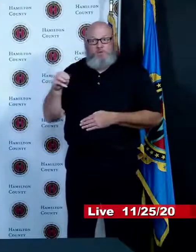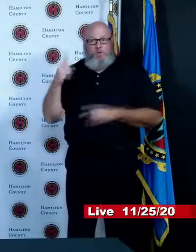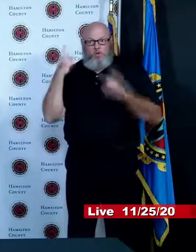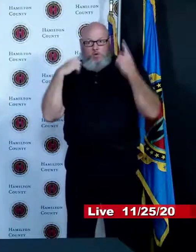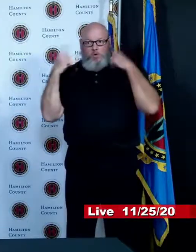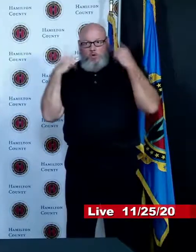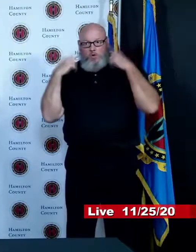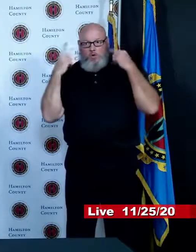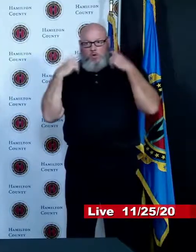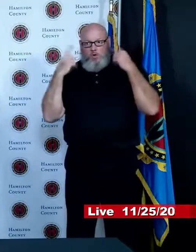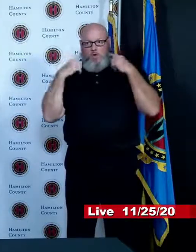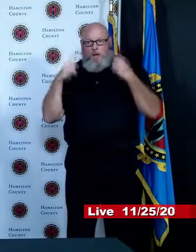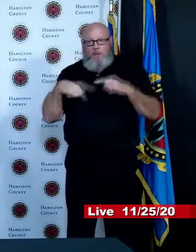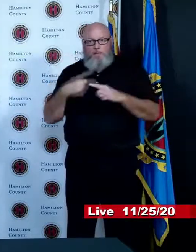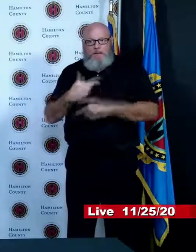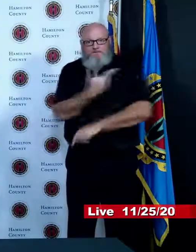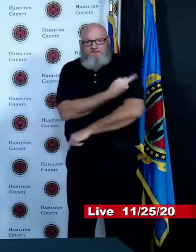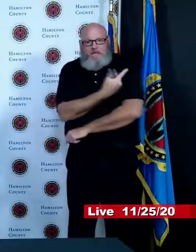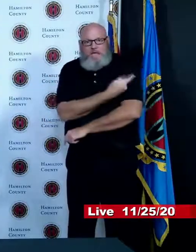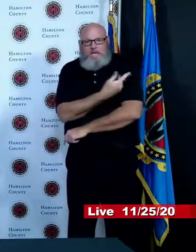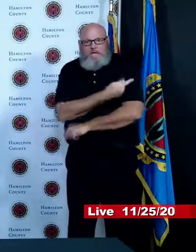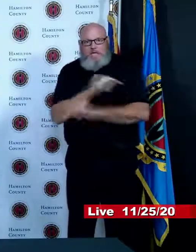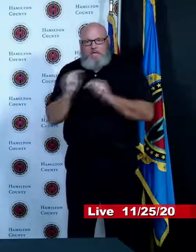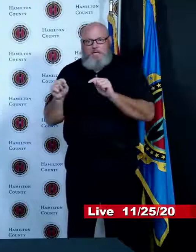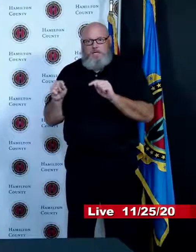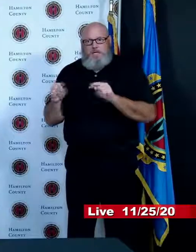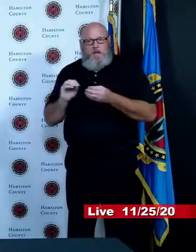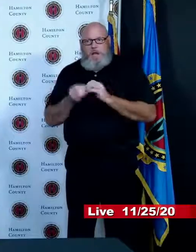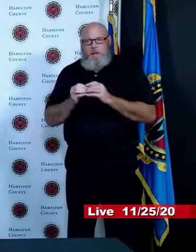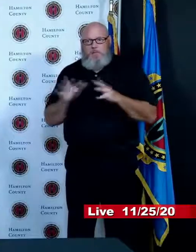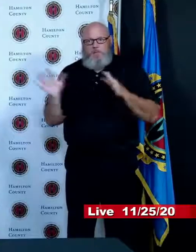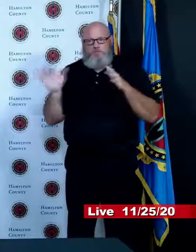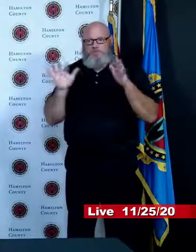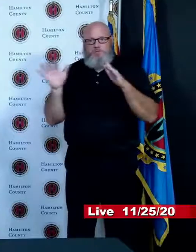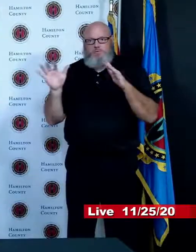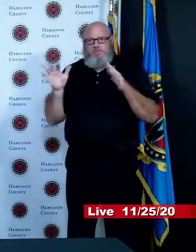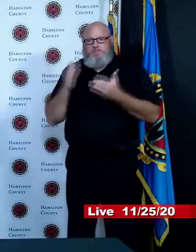it's out there we know and there's some surveys that indicate people are concerned about it not